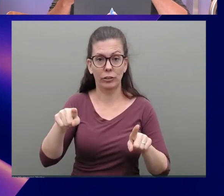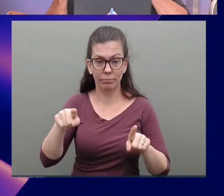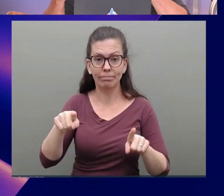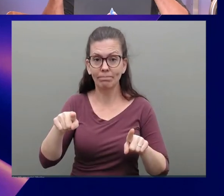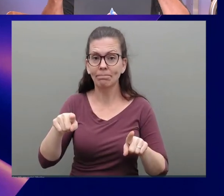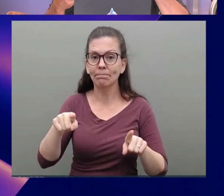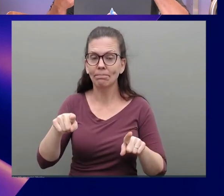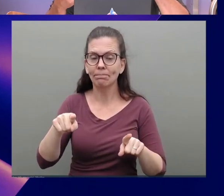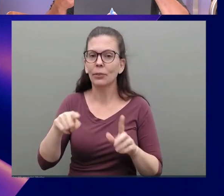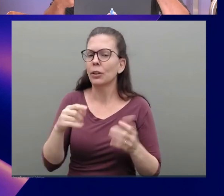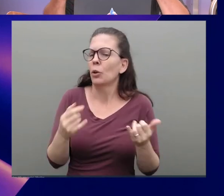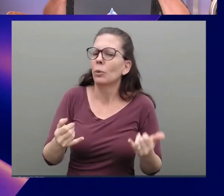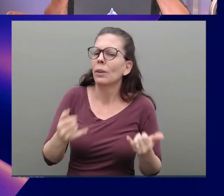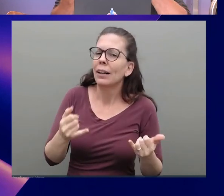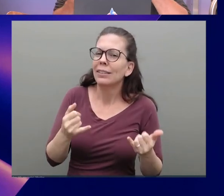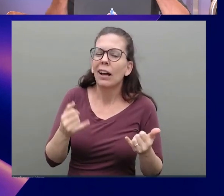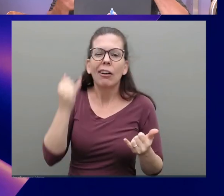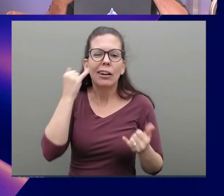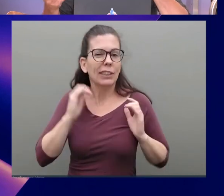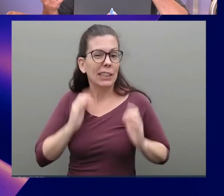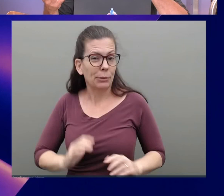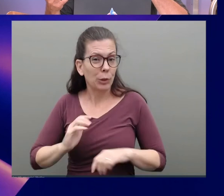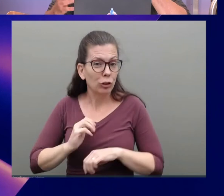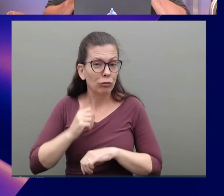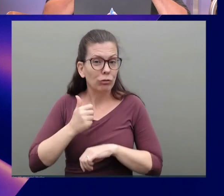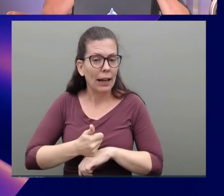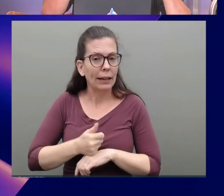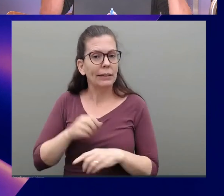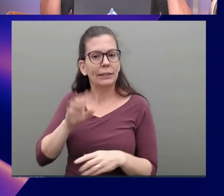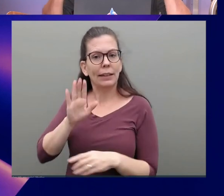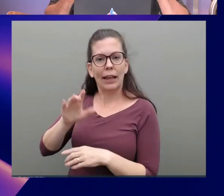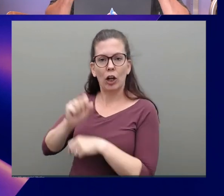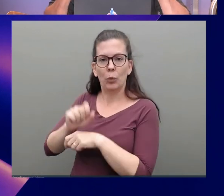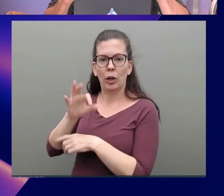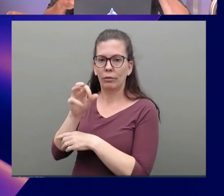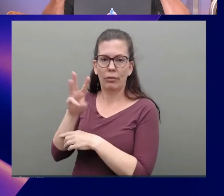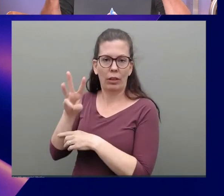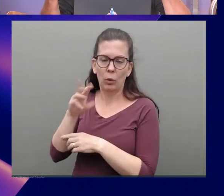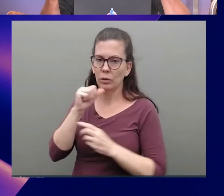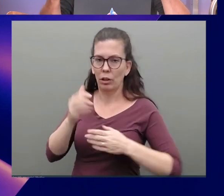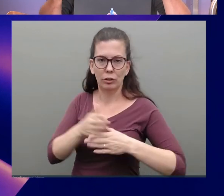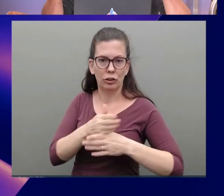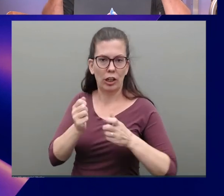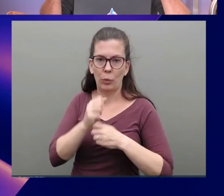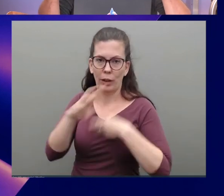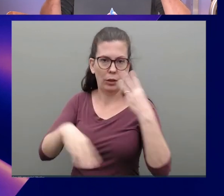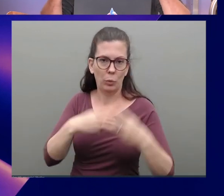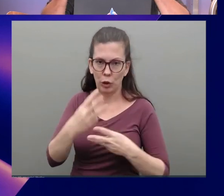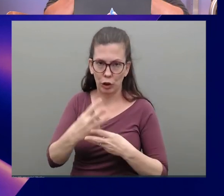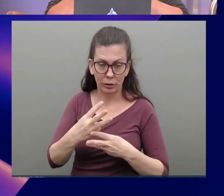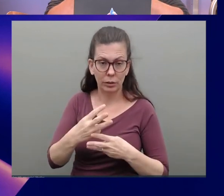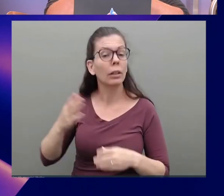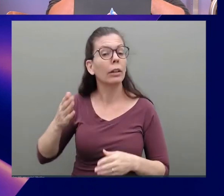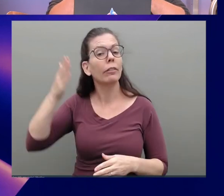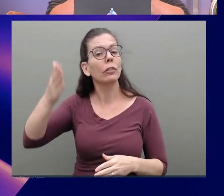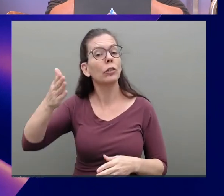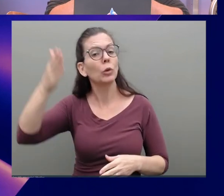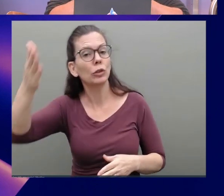Right now, if customer creates this, it's in their own workflow. They're not sharing it with a world. In the future, we may look at doing something that's a little more open.